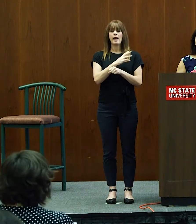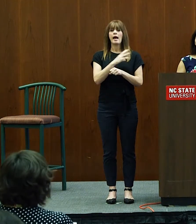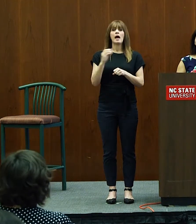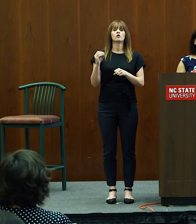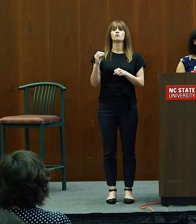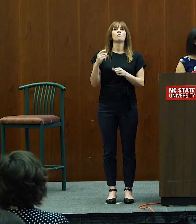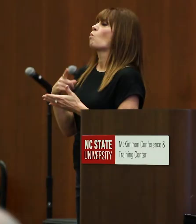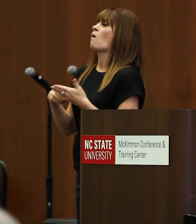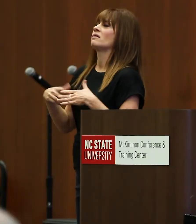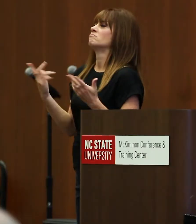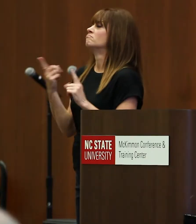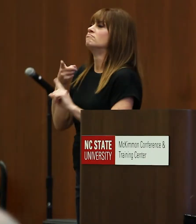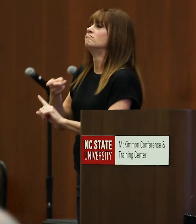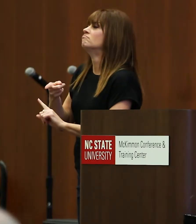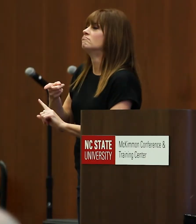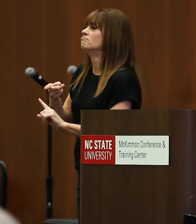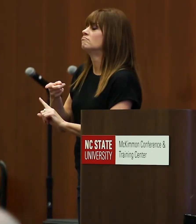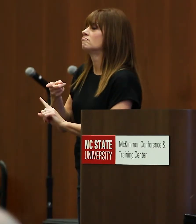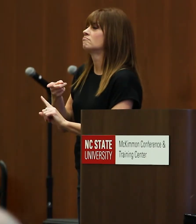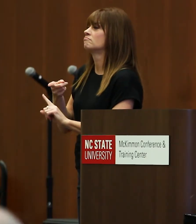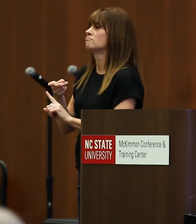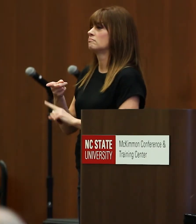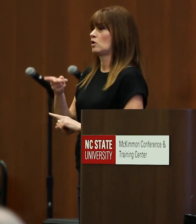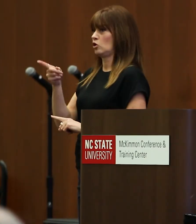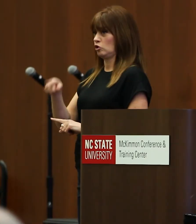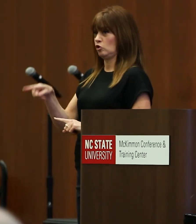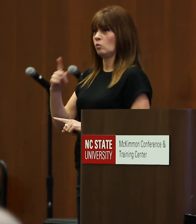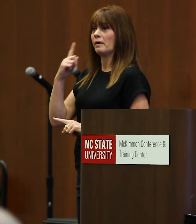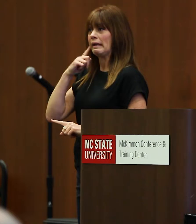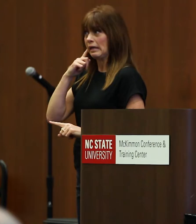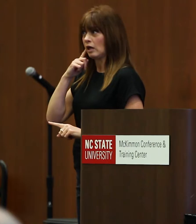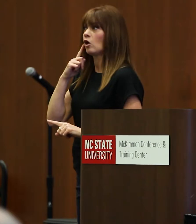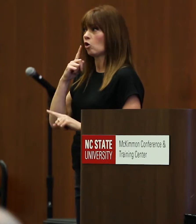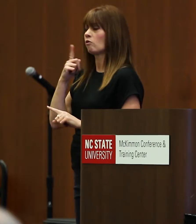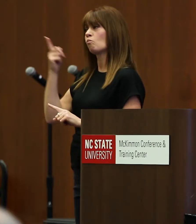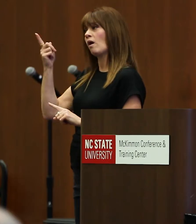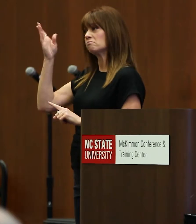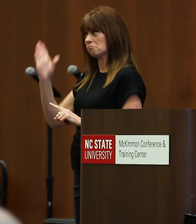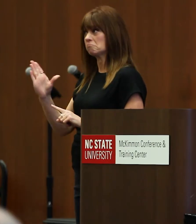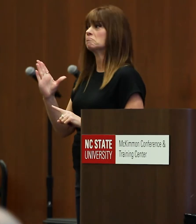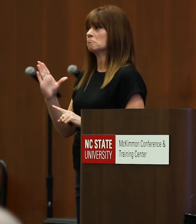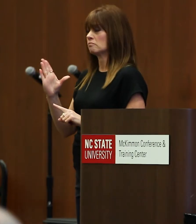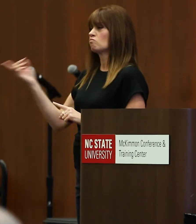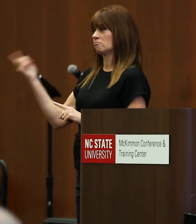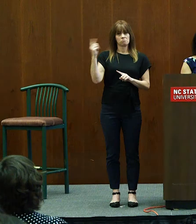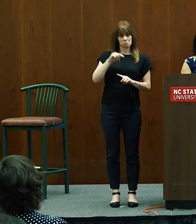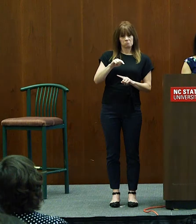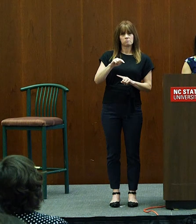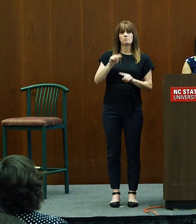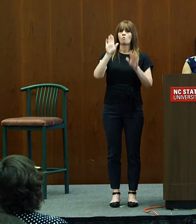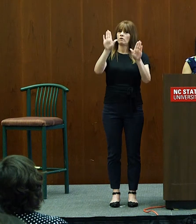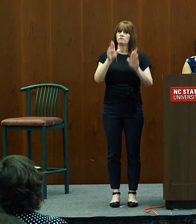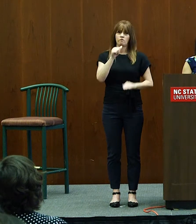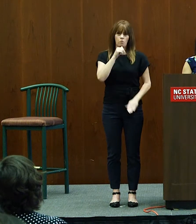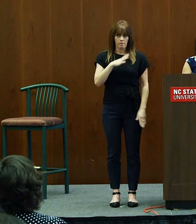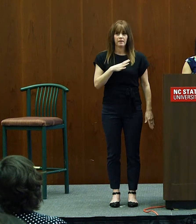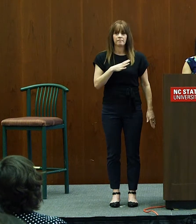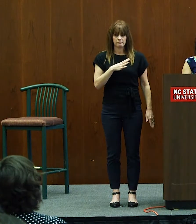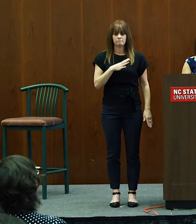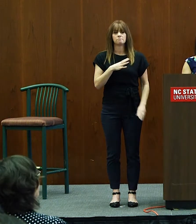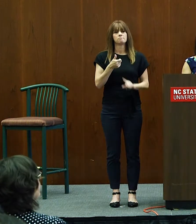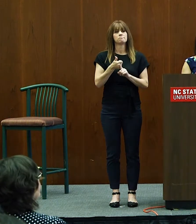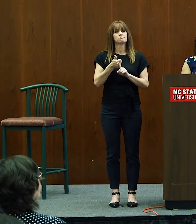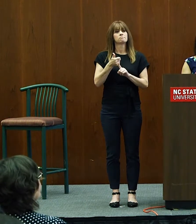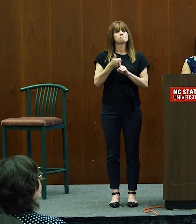What is it all about? You're gonna hear from a wonderful woman who is in